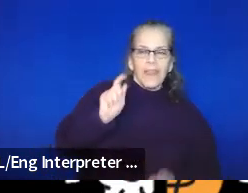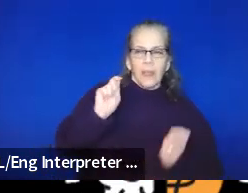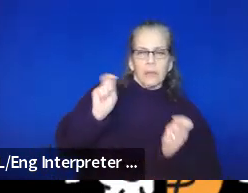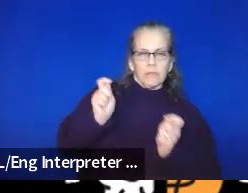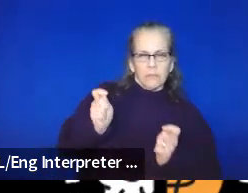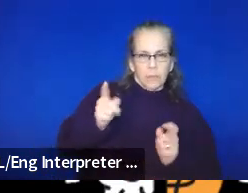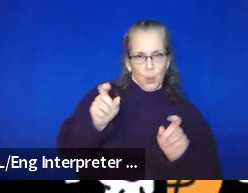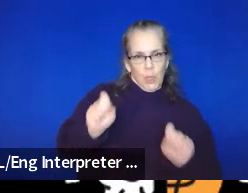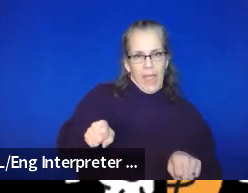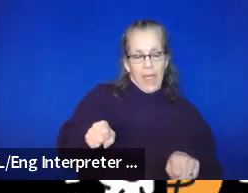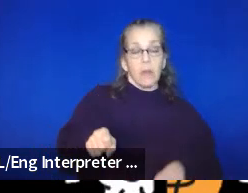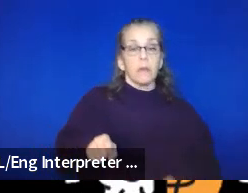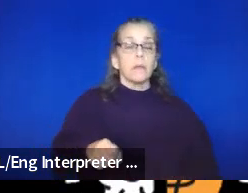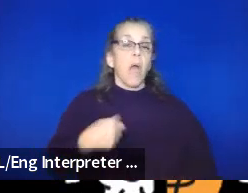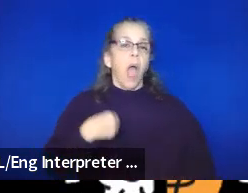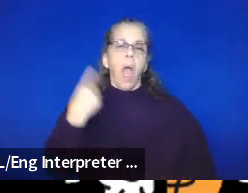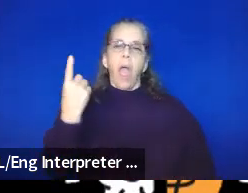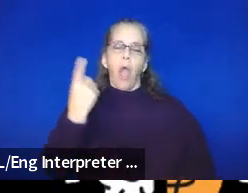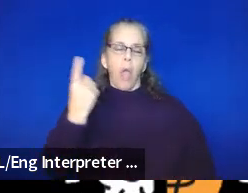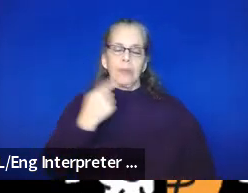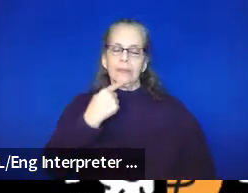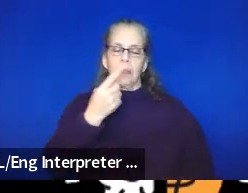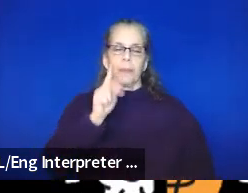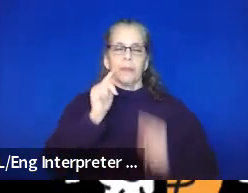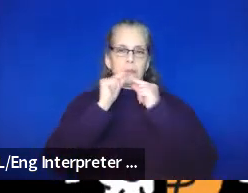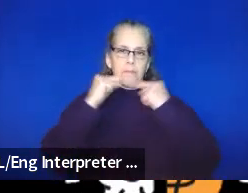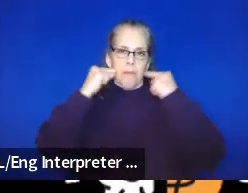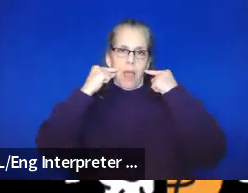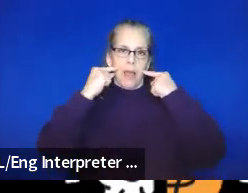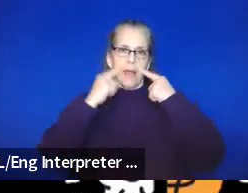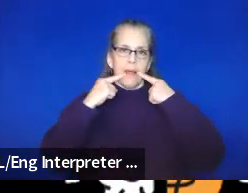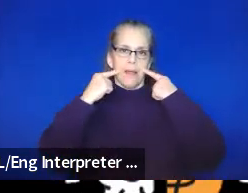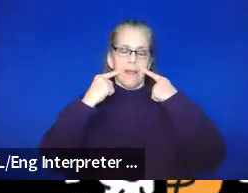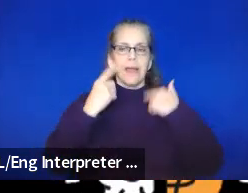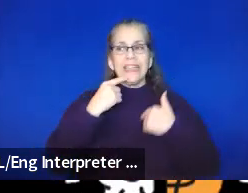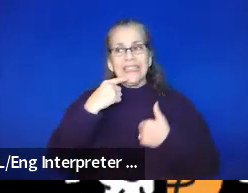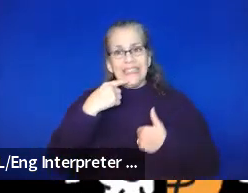Another thing I tell people to do is smile. Tell people what you're feeling to side step